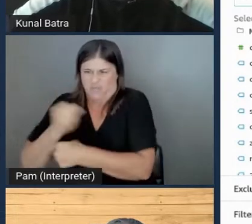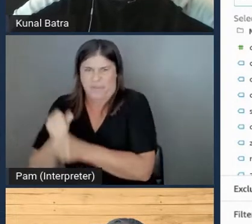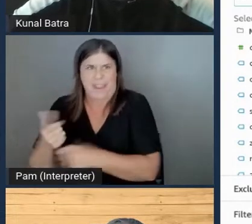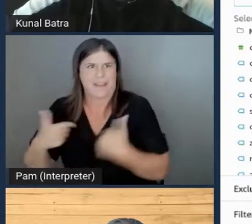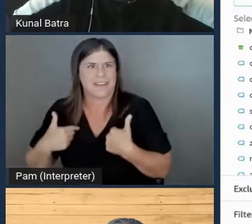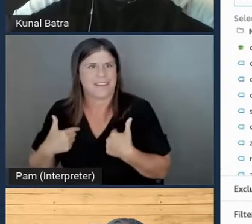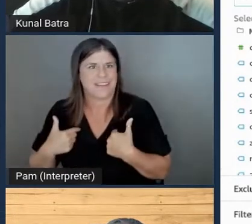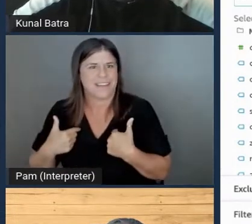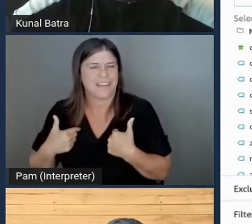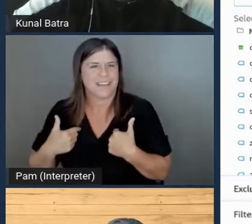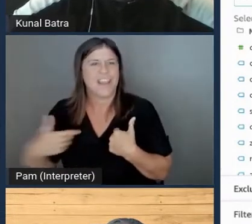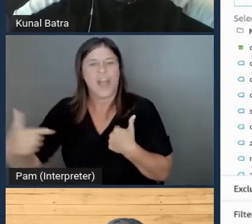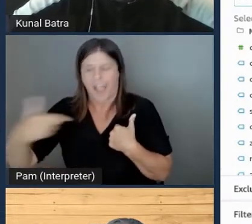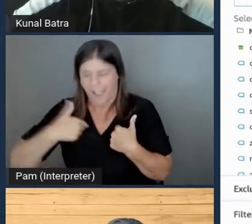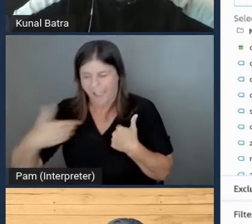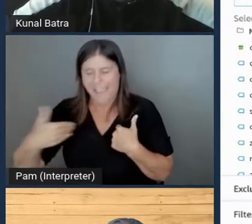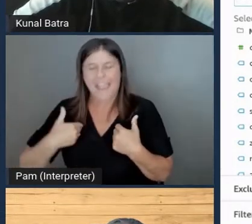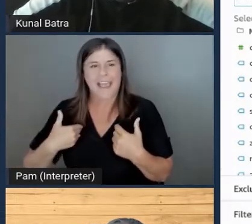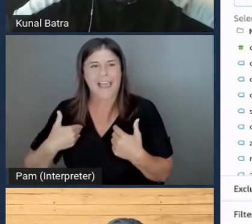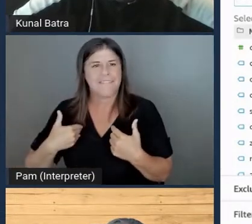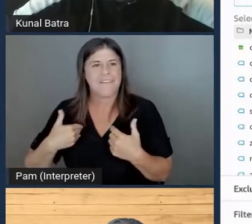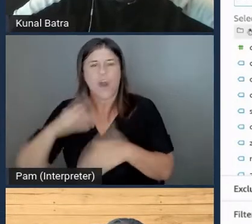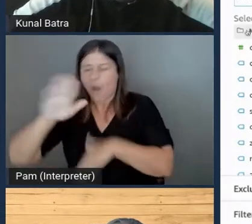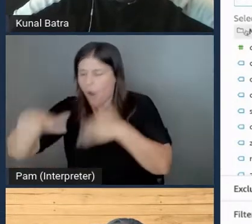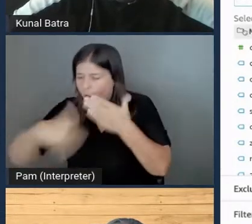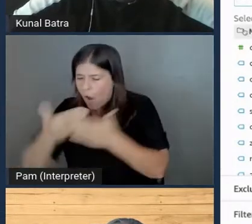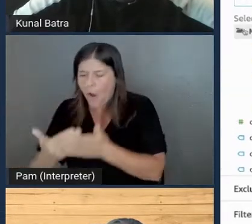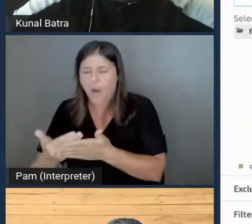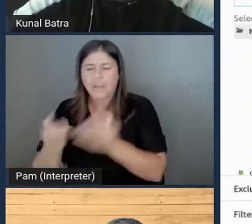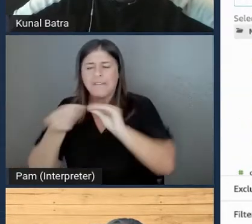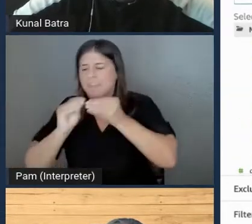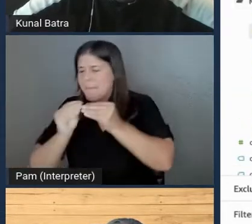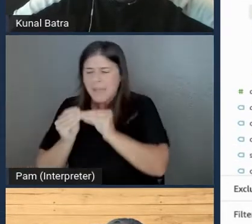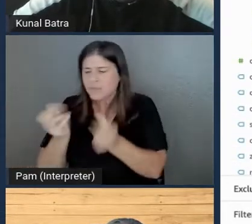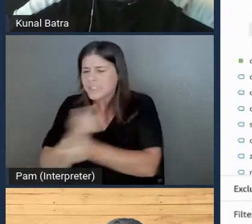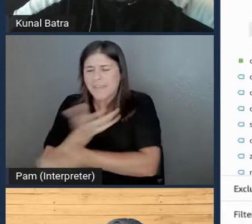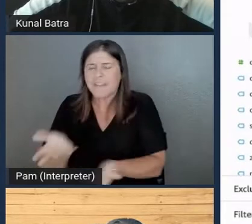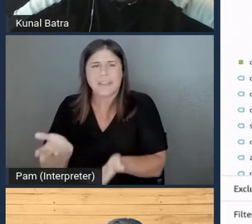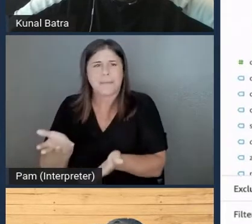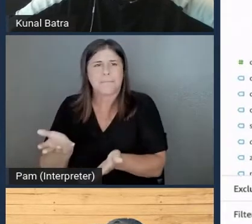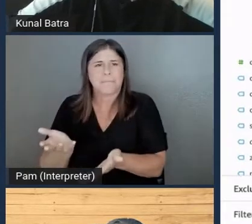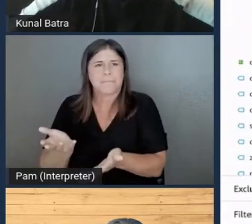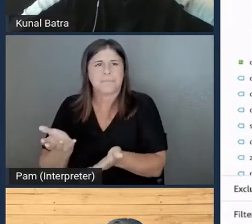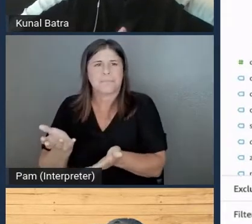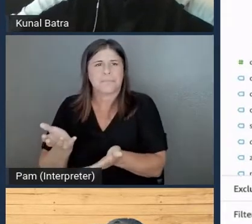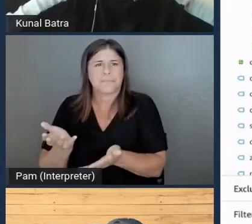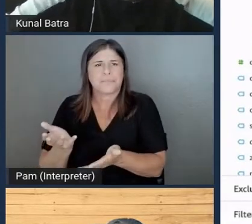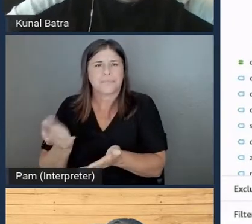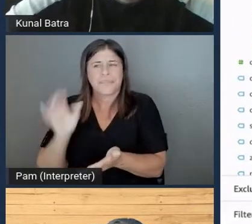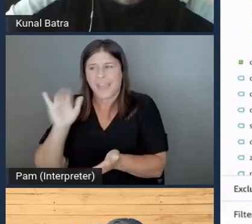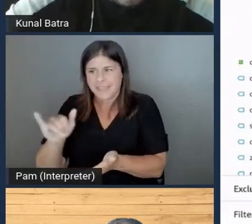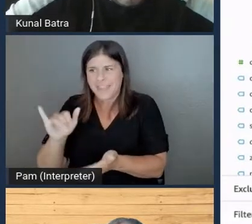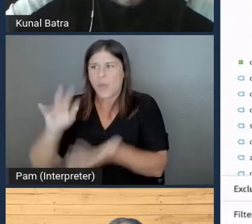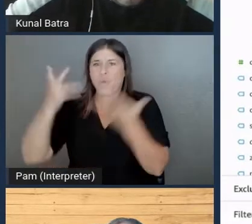So I have all of the metrics, all of the metrics that were defined by somebody